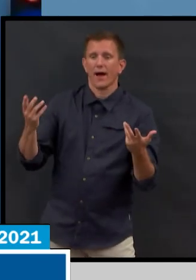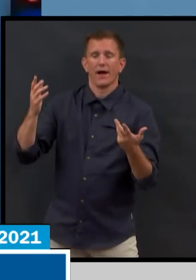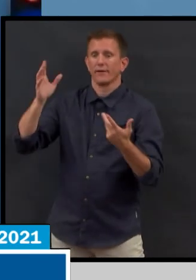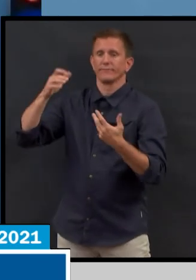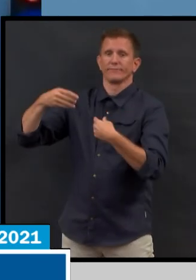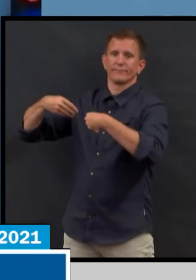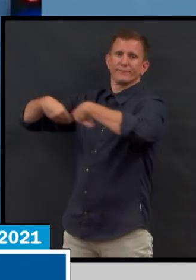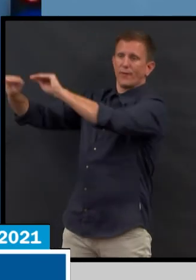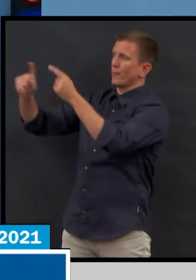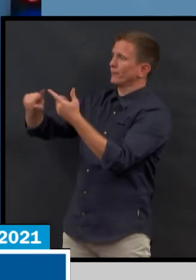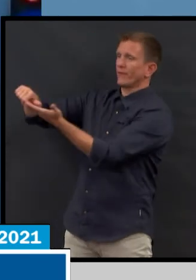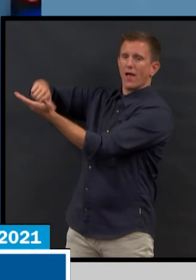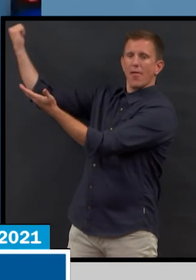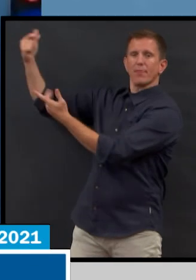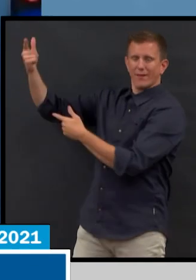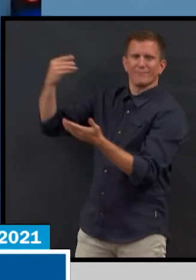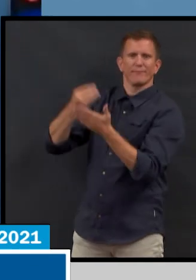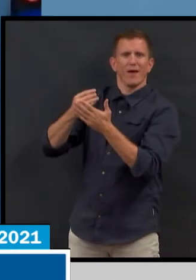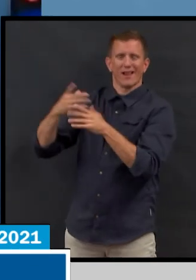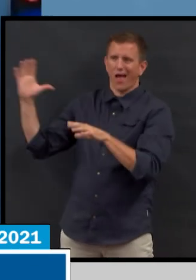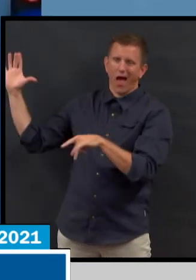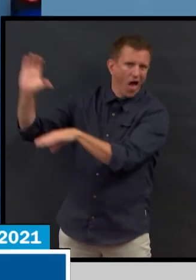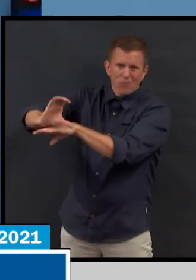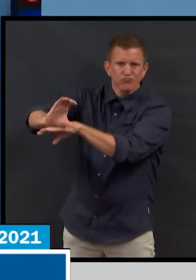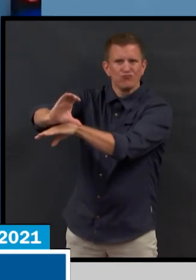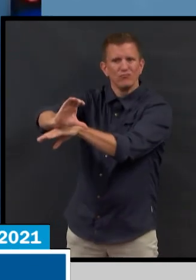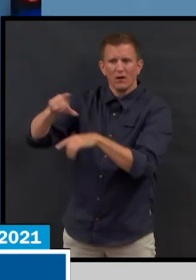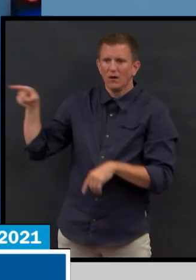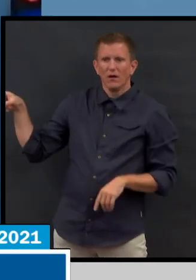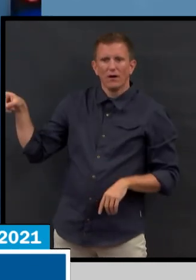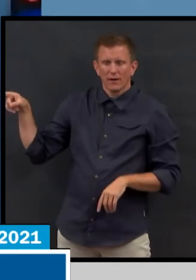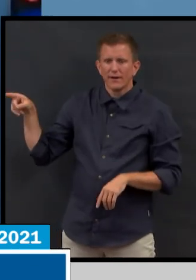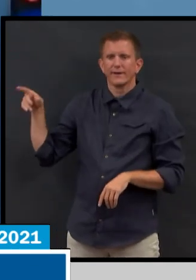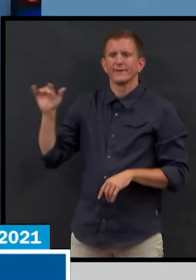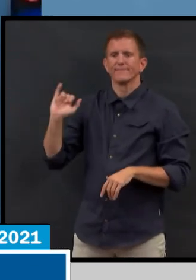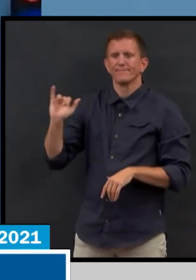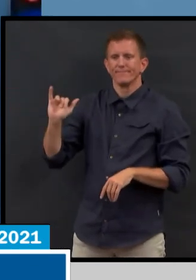youth from our early childhood education perspective so i that's that's entirely true